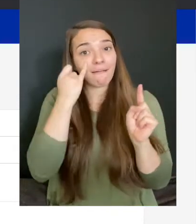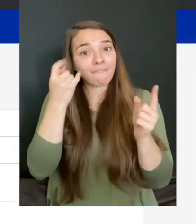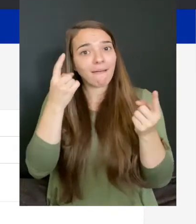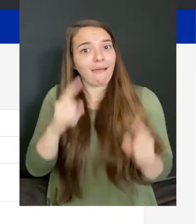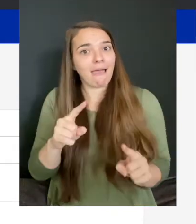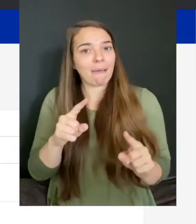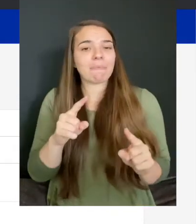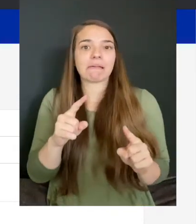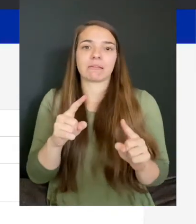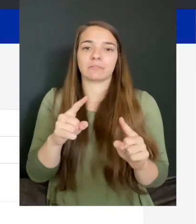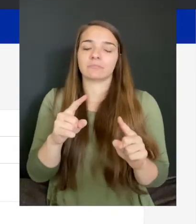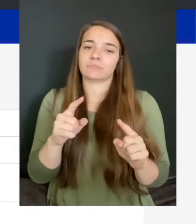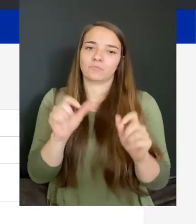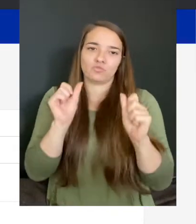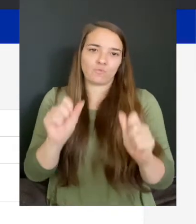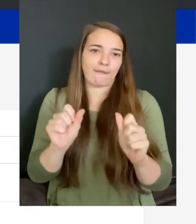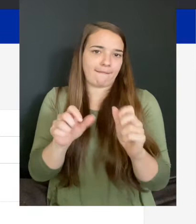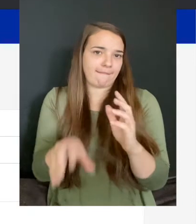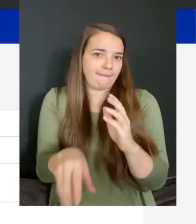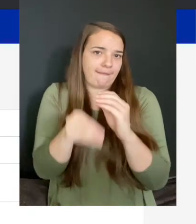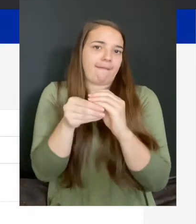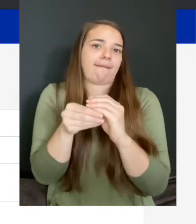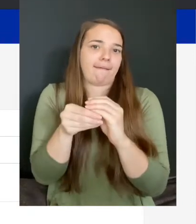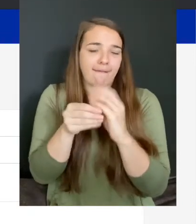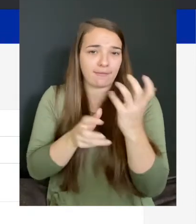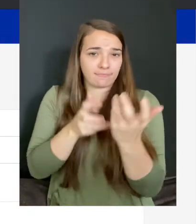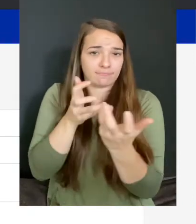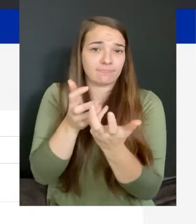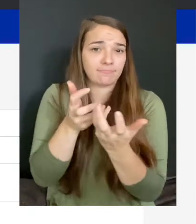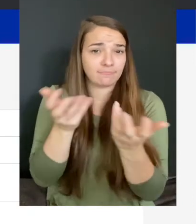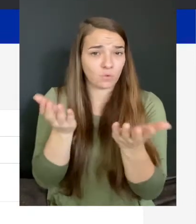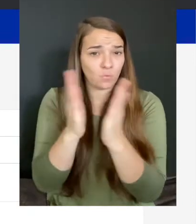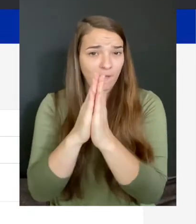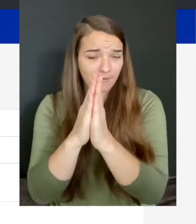with your disability and you need to add a supplemental accommodation request, you could